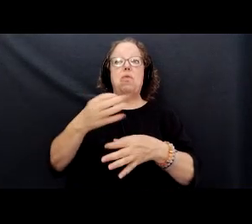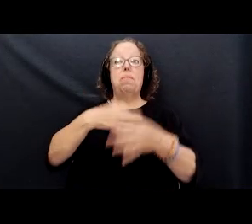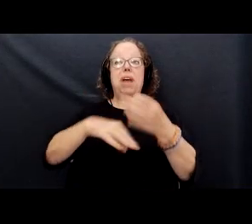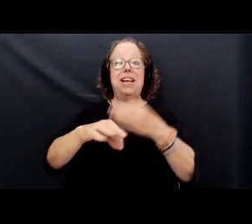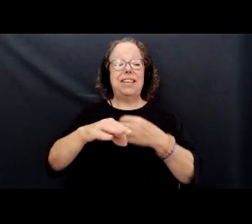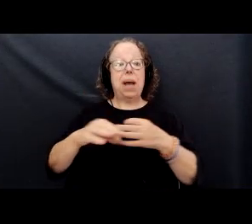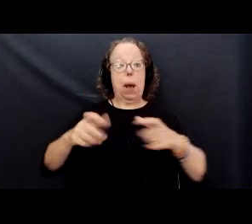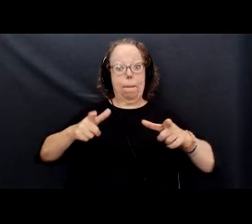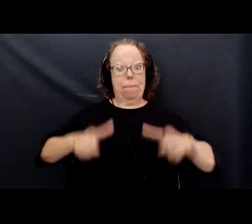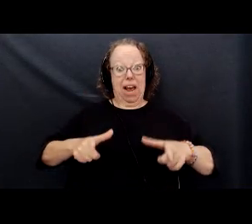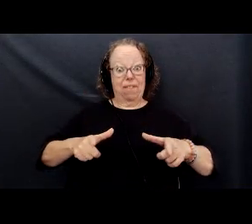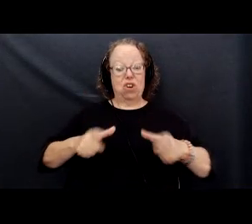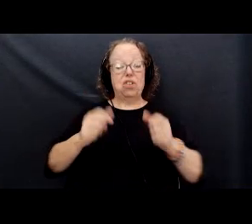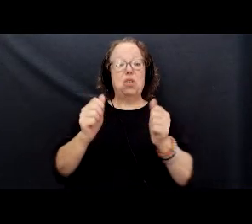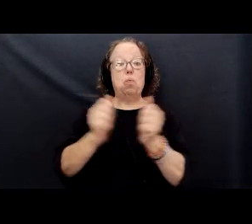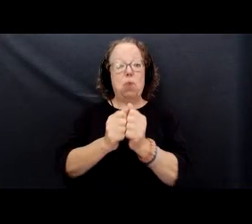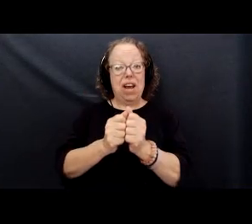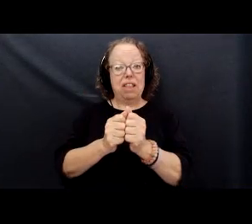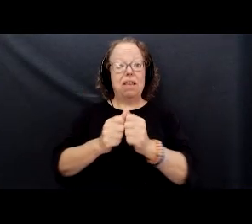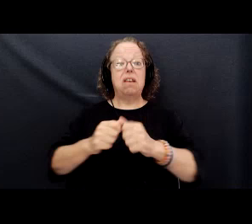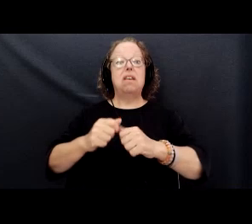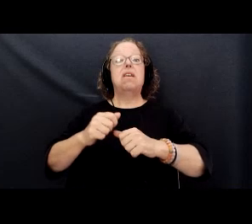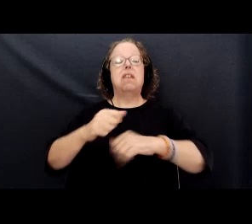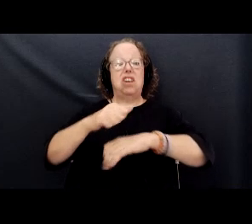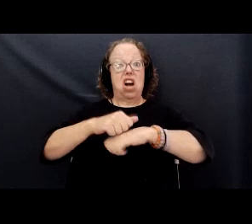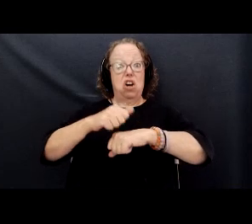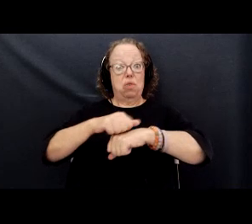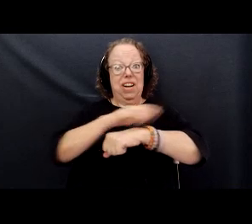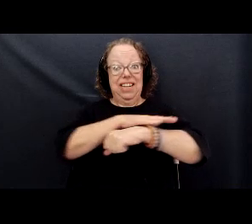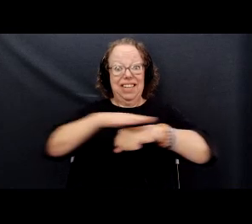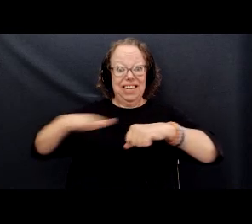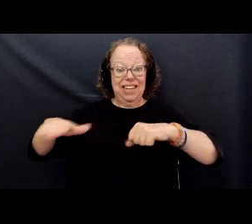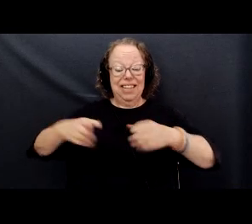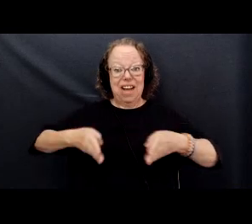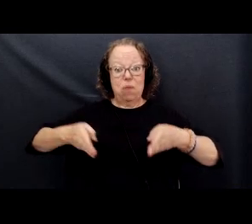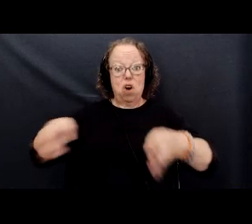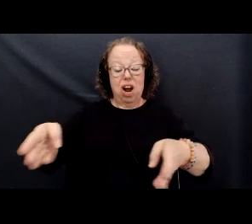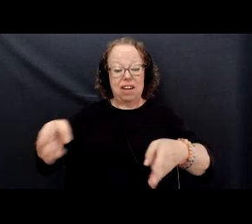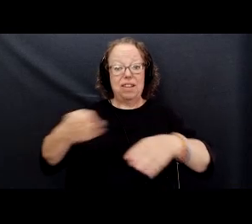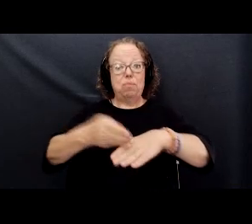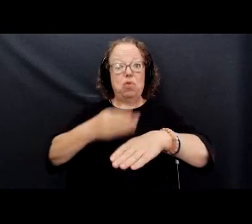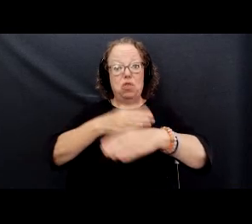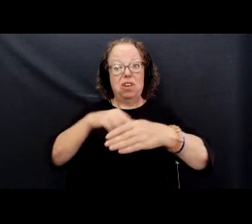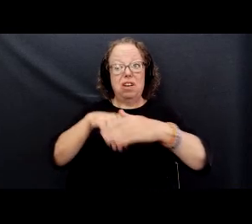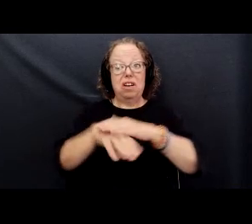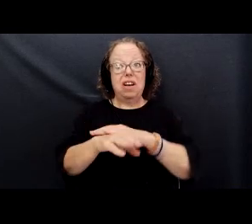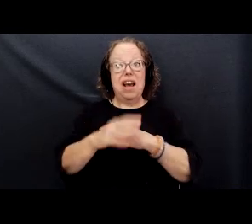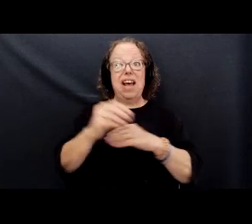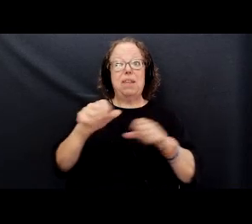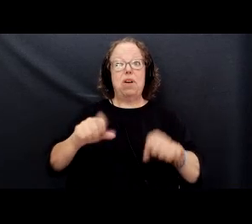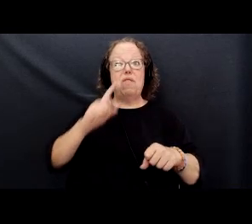concrete sidewalks and this change improves accessibility and durability for all visitors.